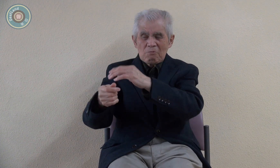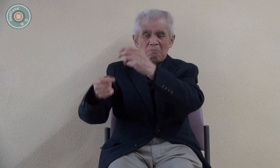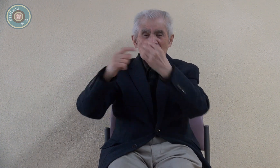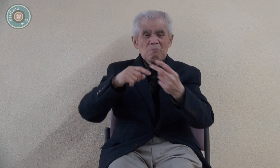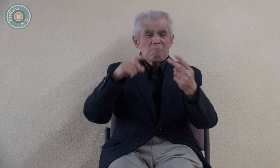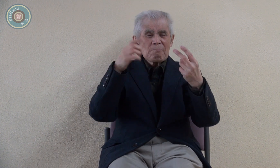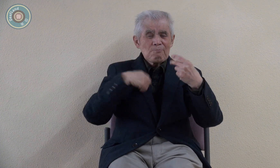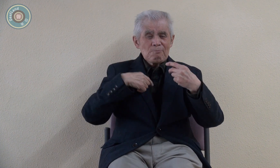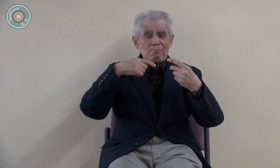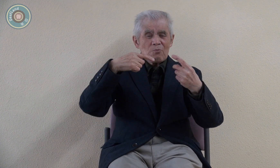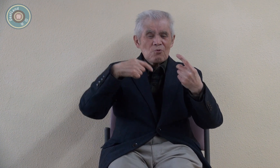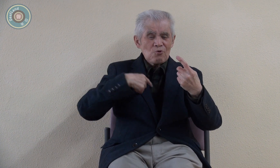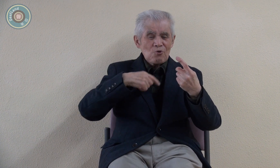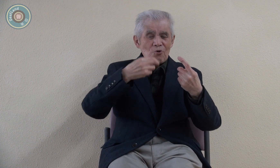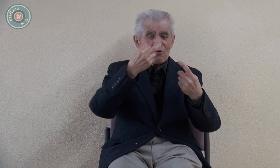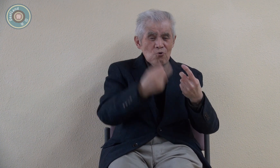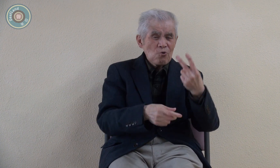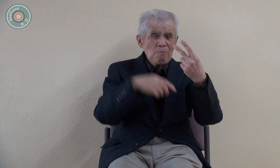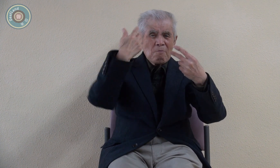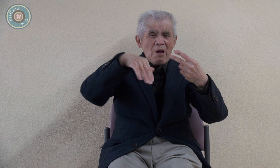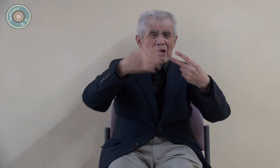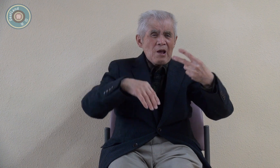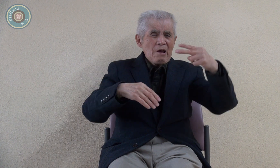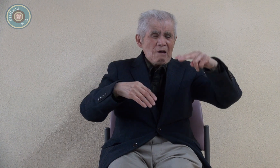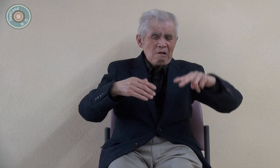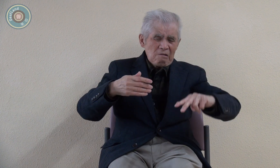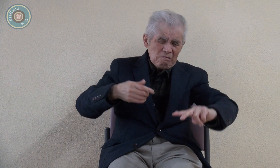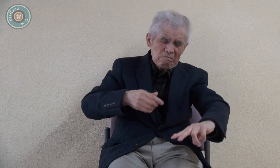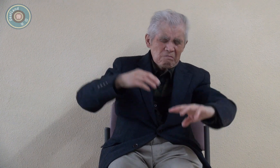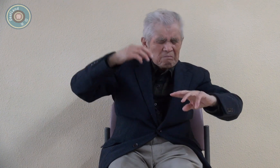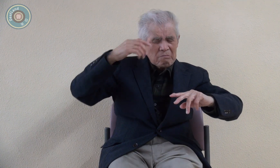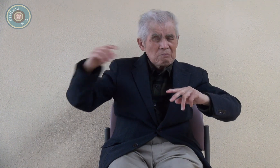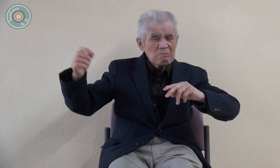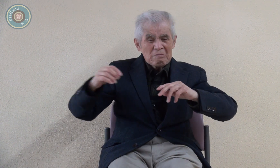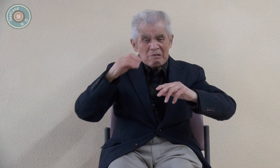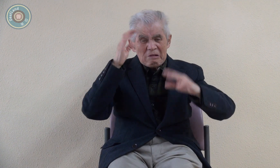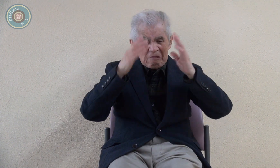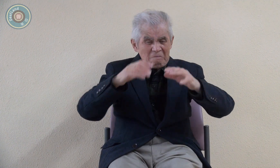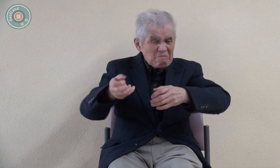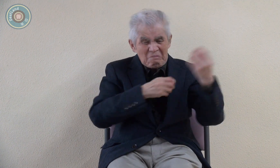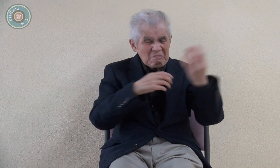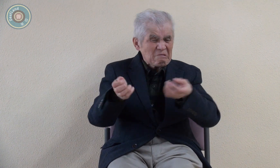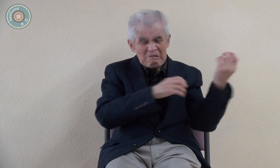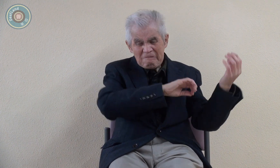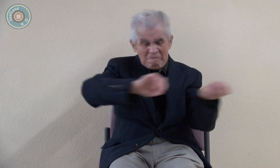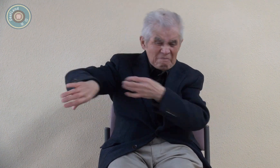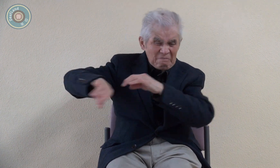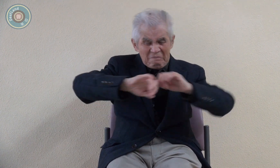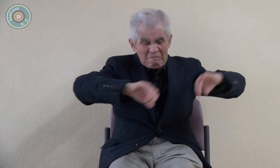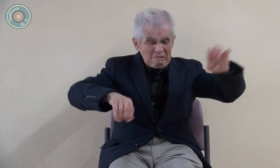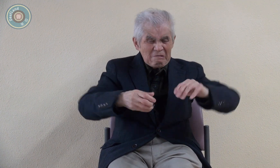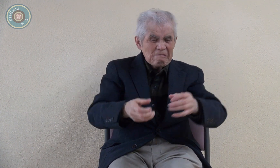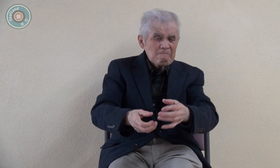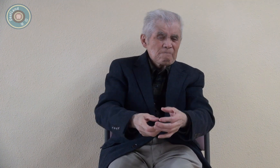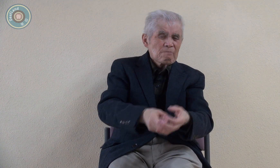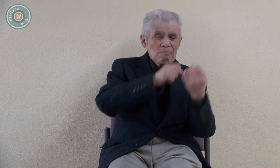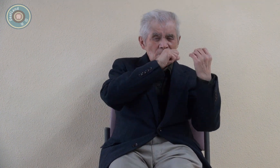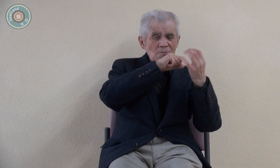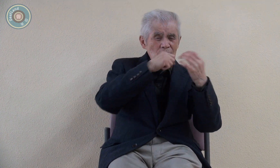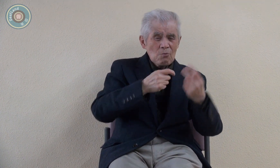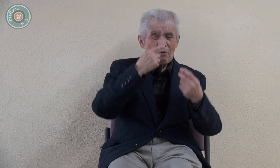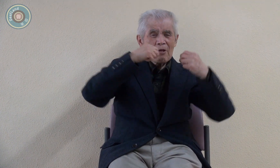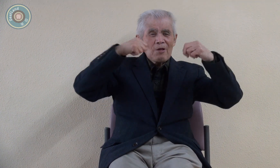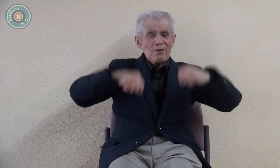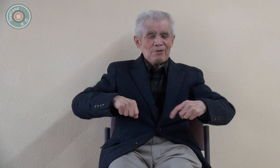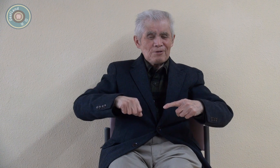My mom and my brother pulled me out